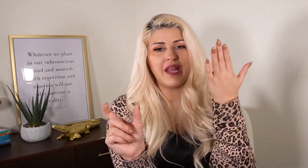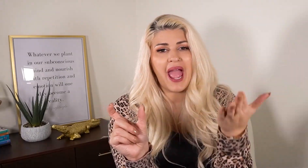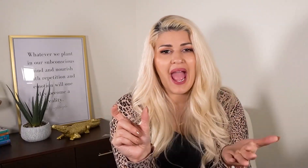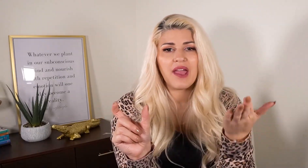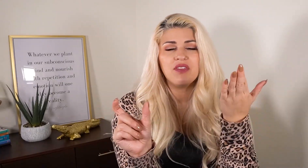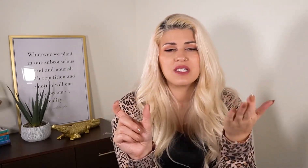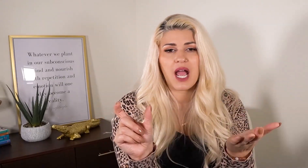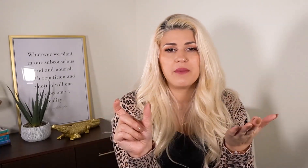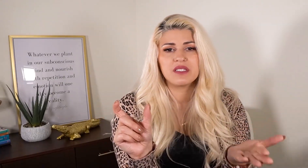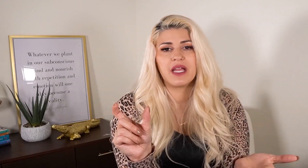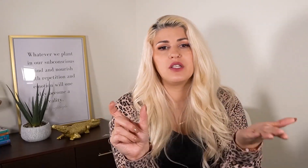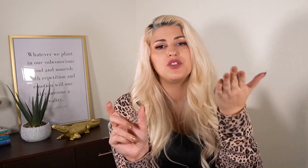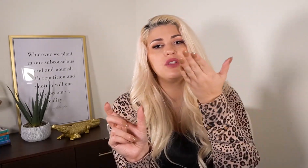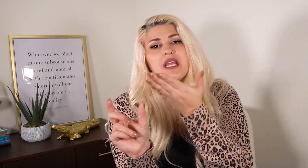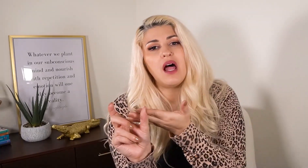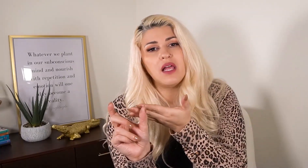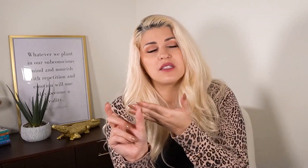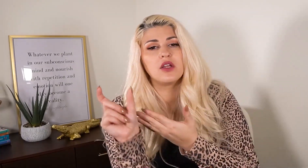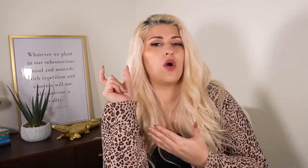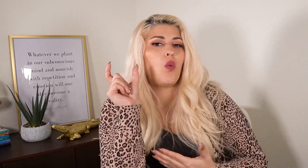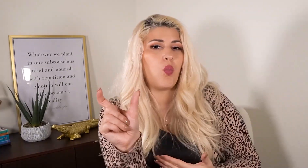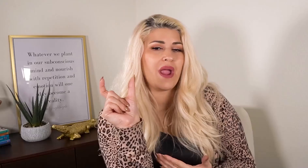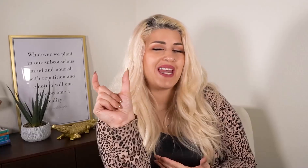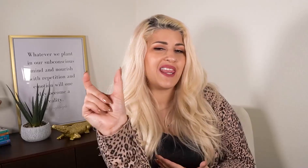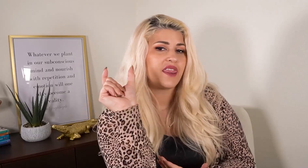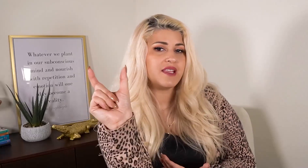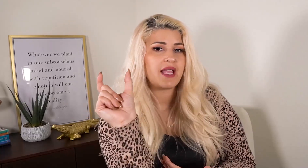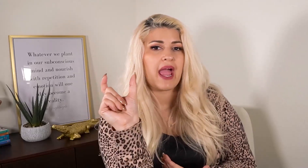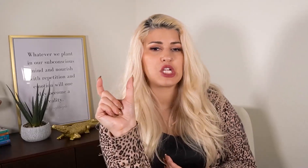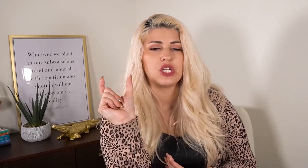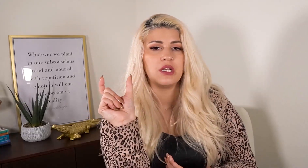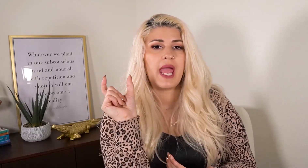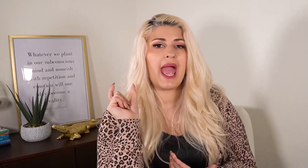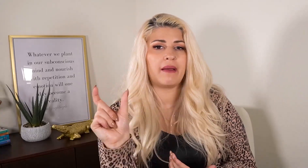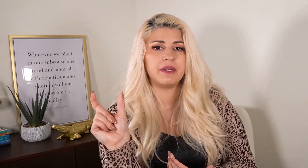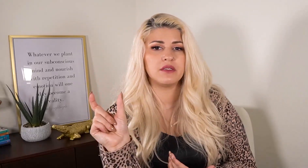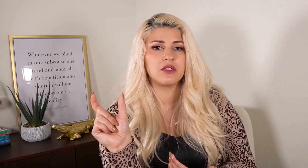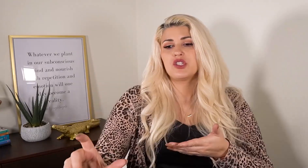We add the time sign to tell us when this action happened.